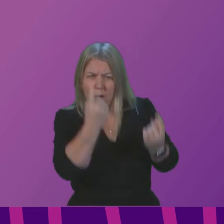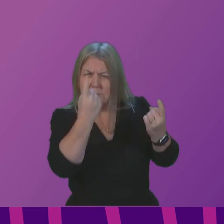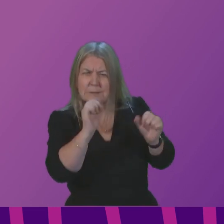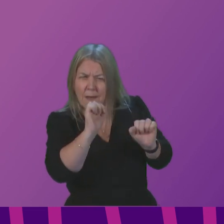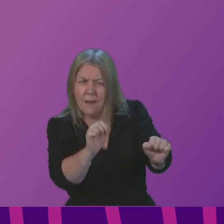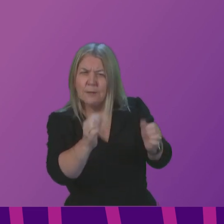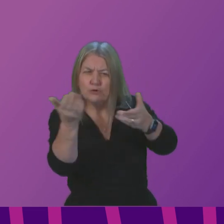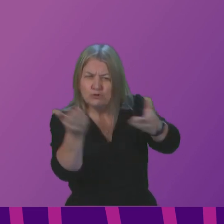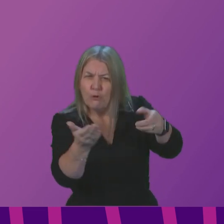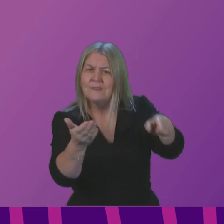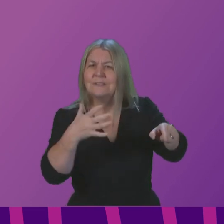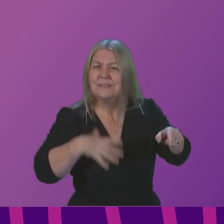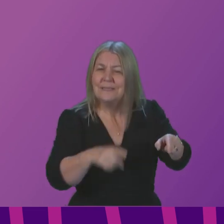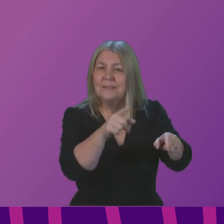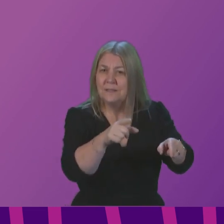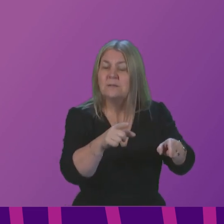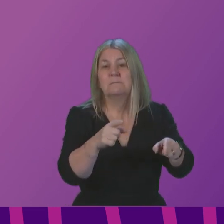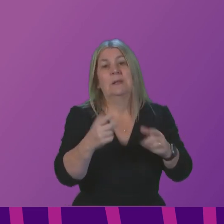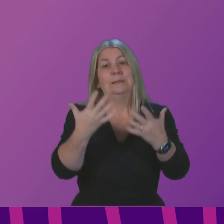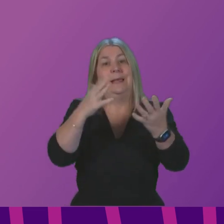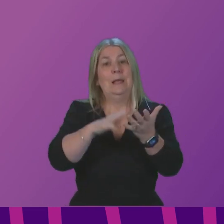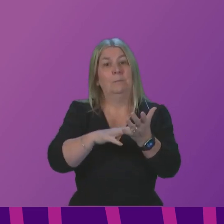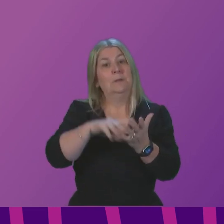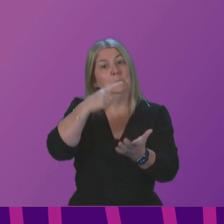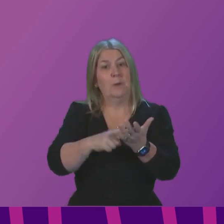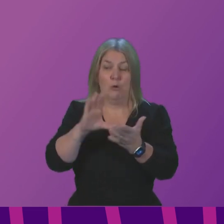Over the past 18 months, we have invested an additional £10 million to allow the rapid